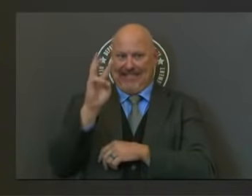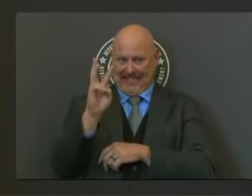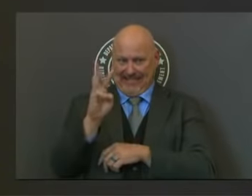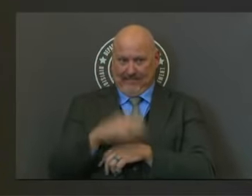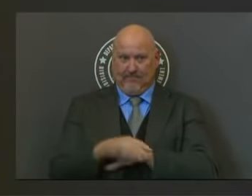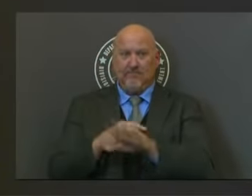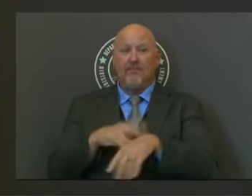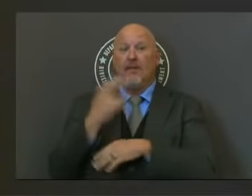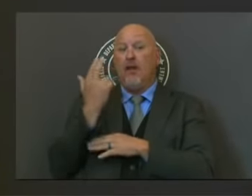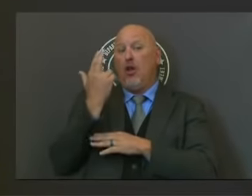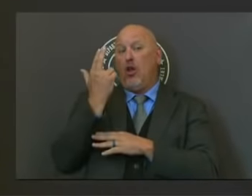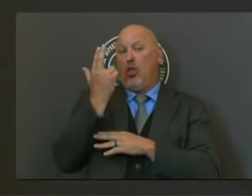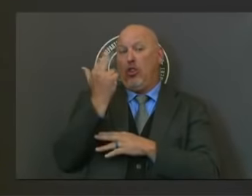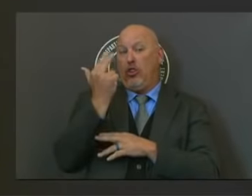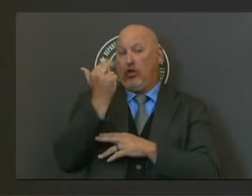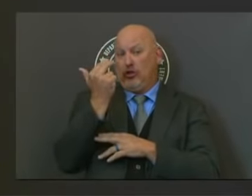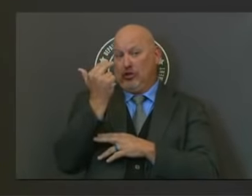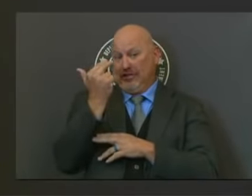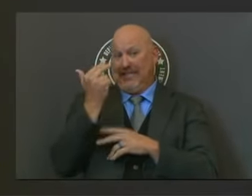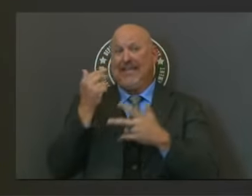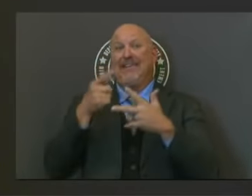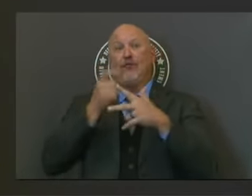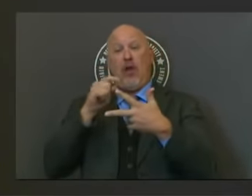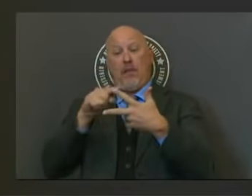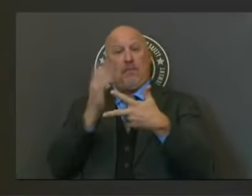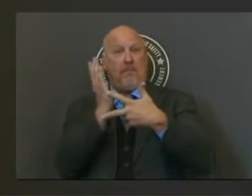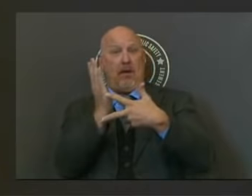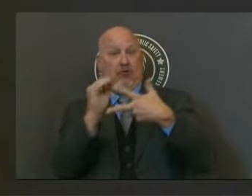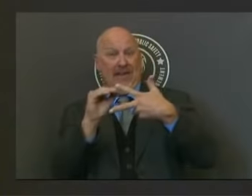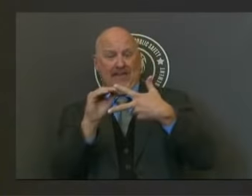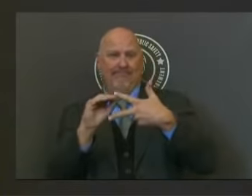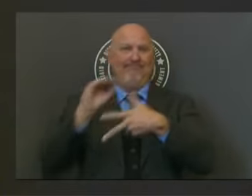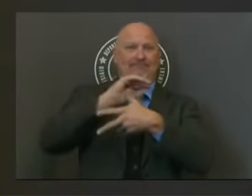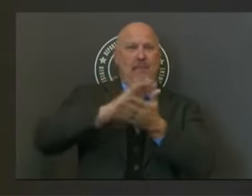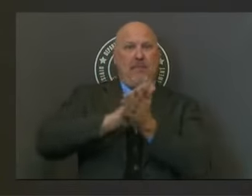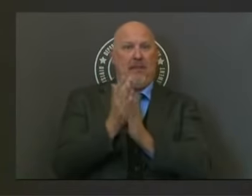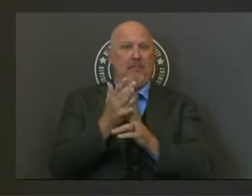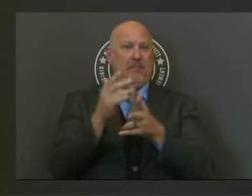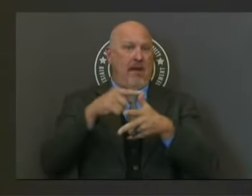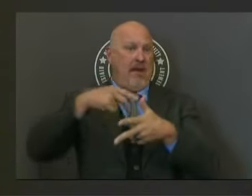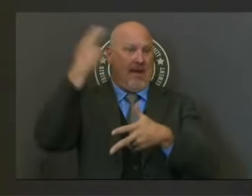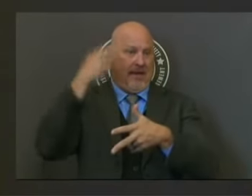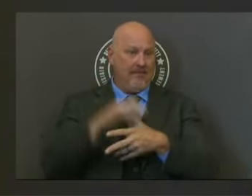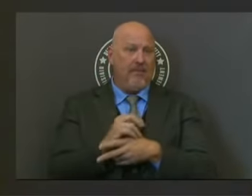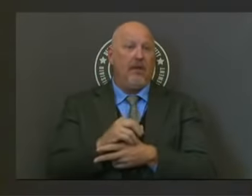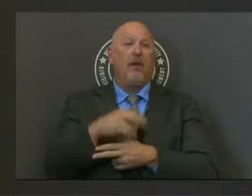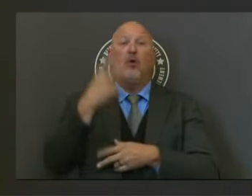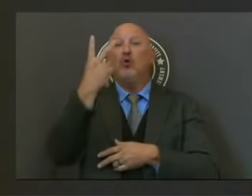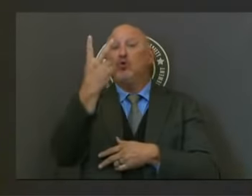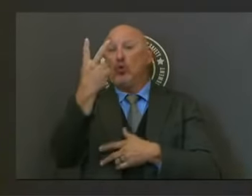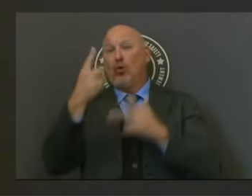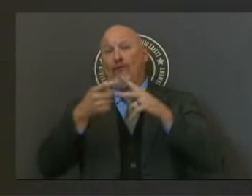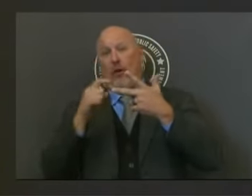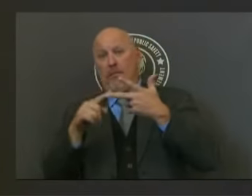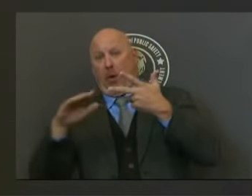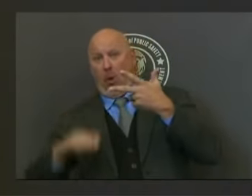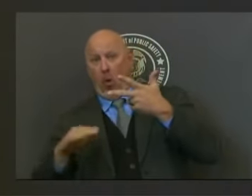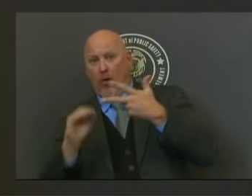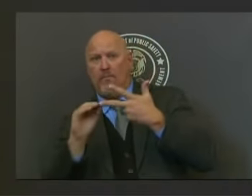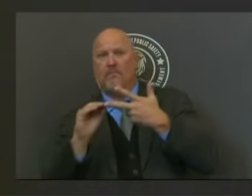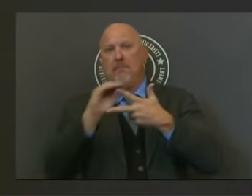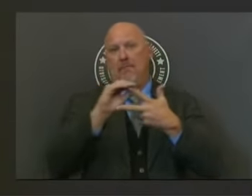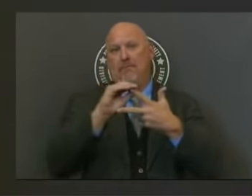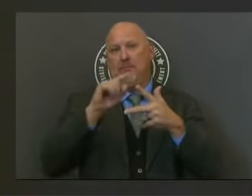moderate to high